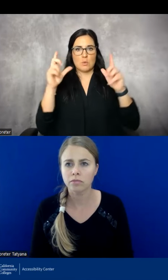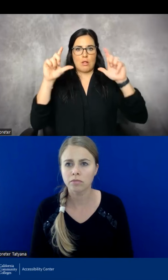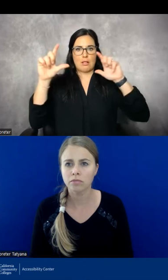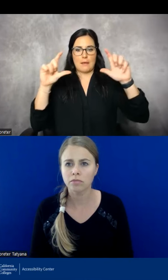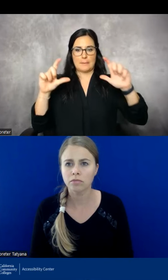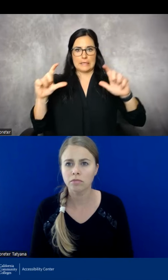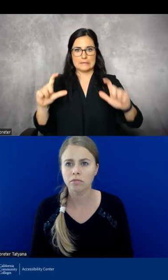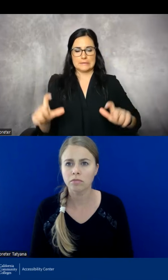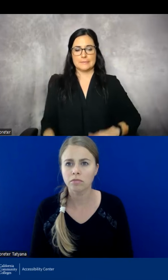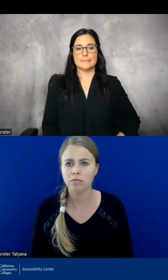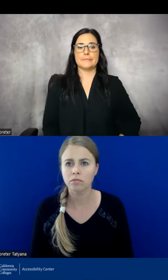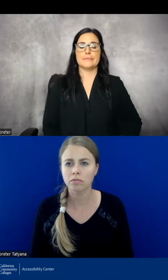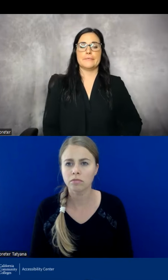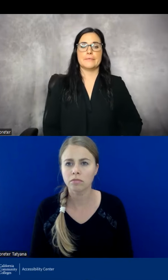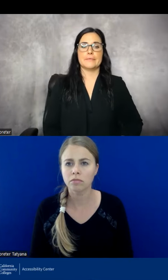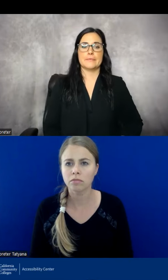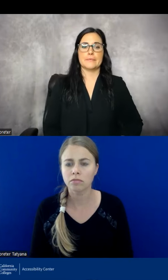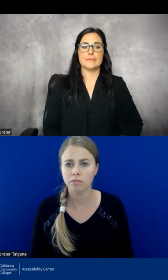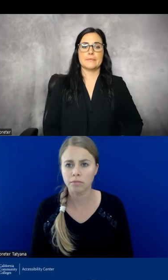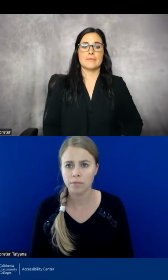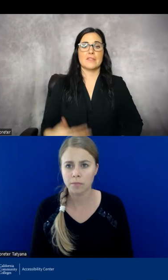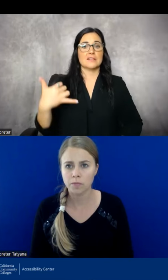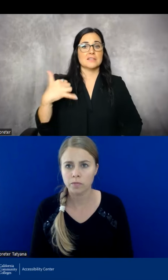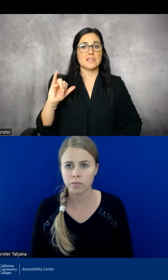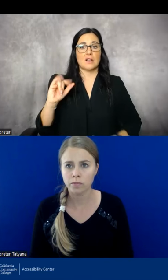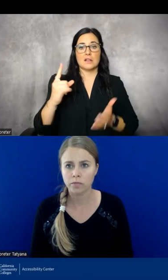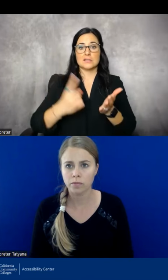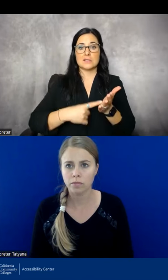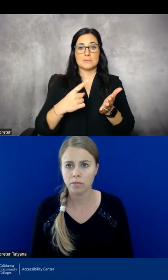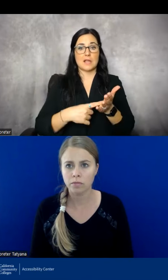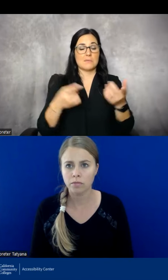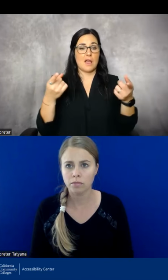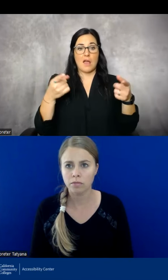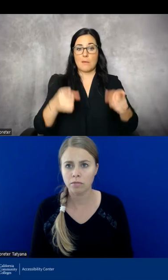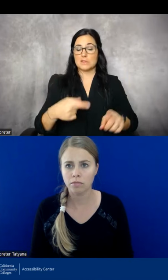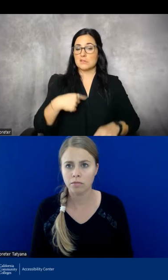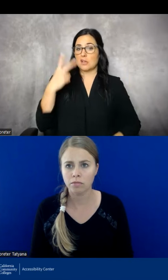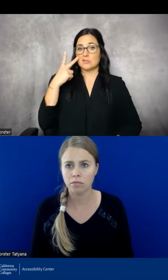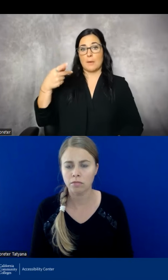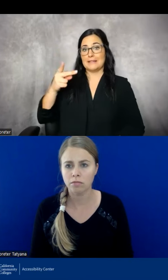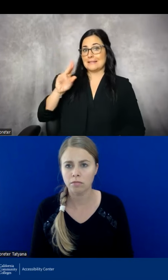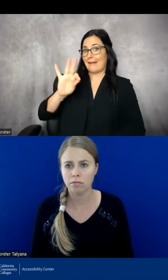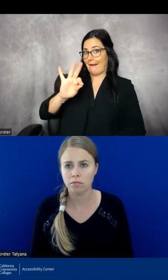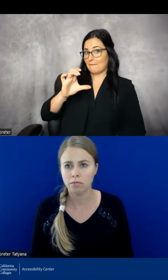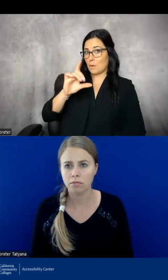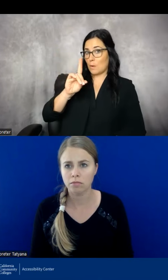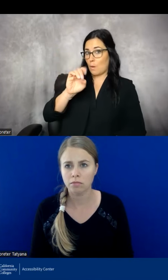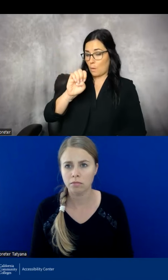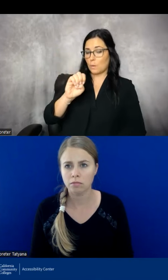And still sometimes it happens, I still have it with PDF content and even on the web.